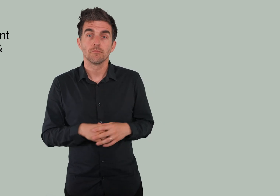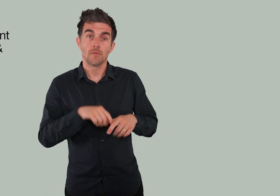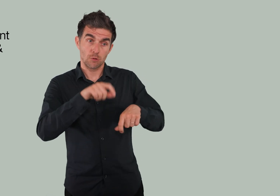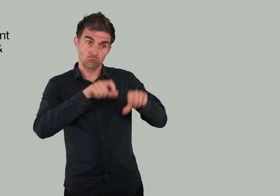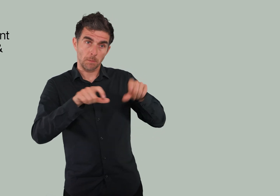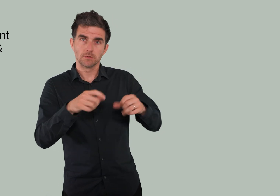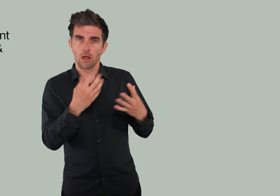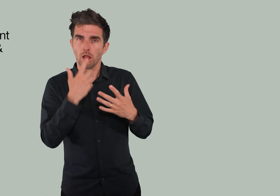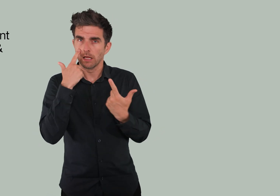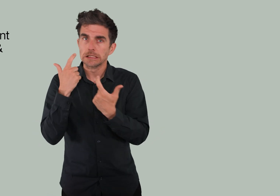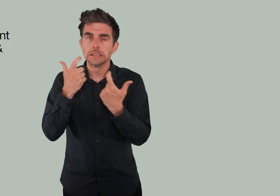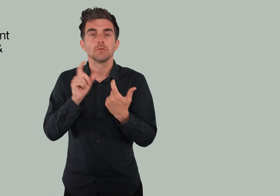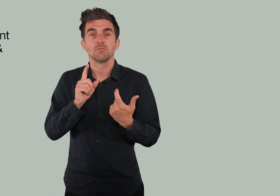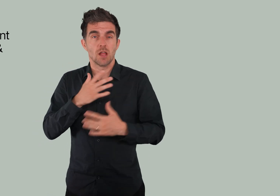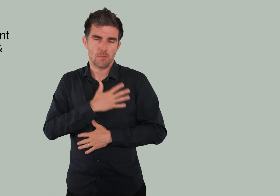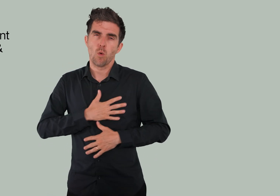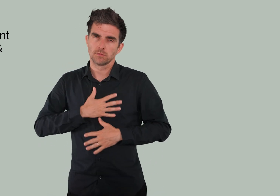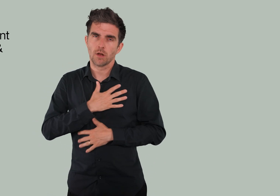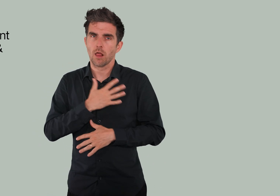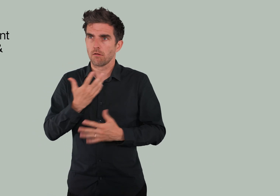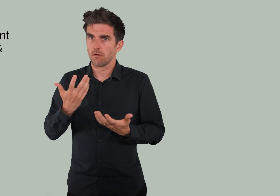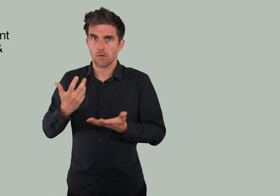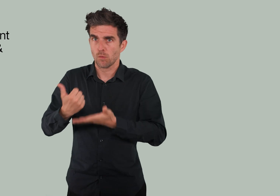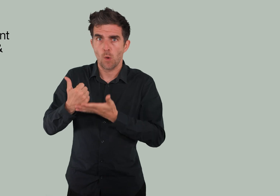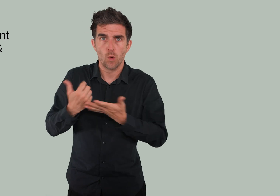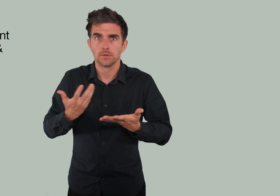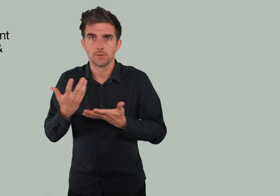6.69 Customers seek both emotional and practical support